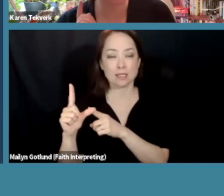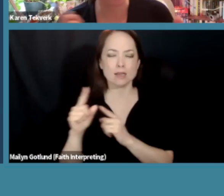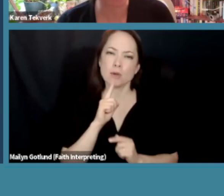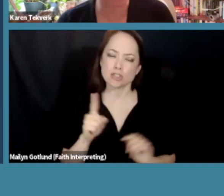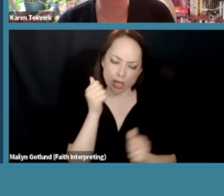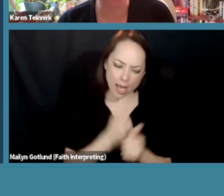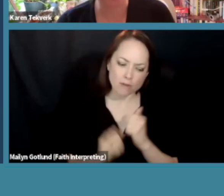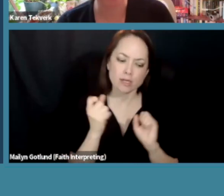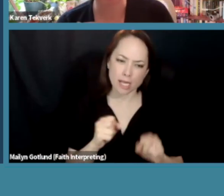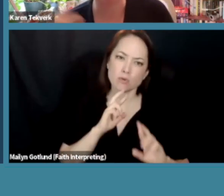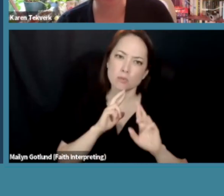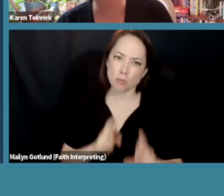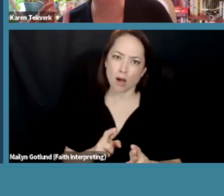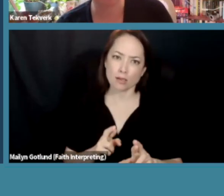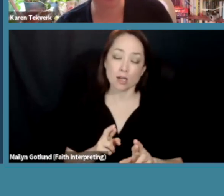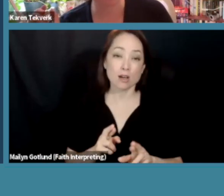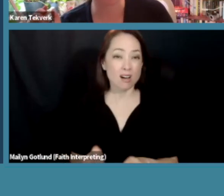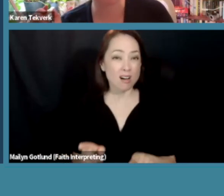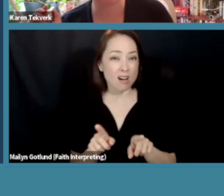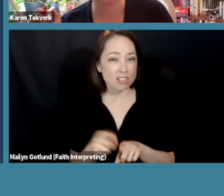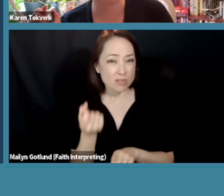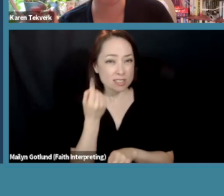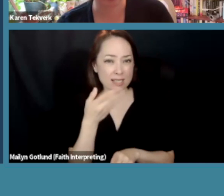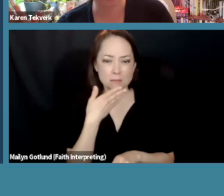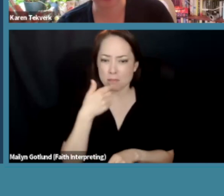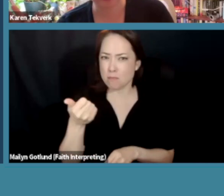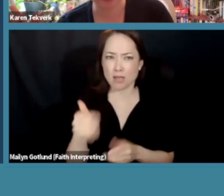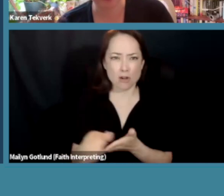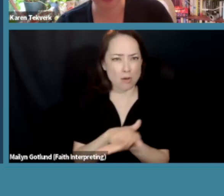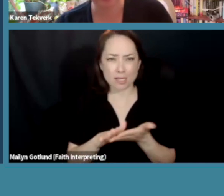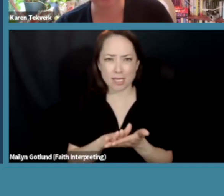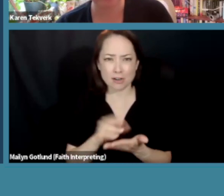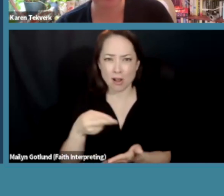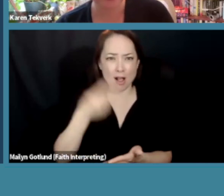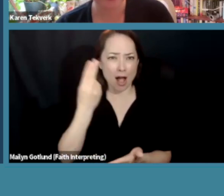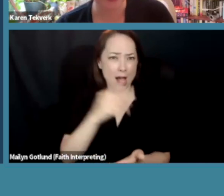This will also get you just better, cleaner, more high-quality survey data.